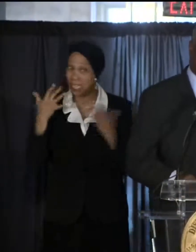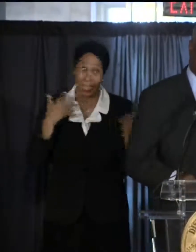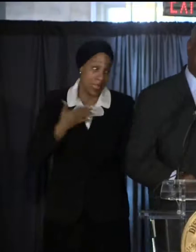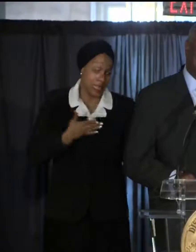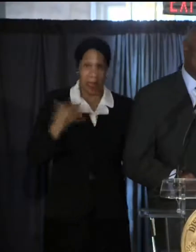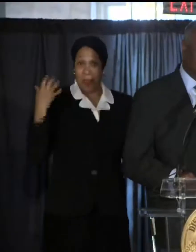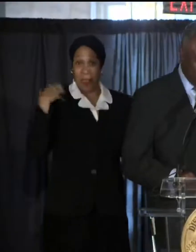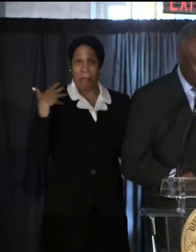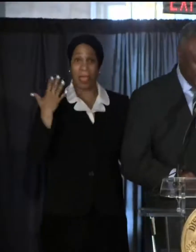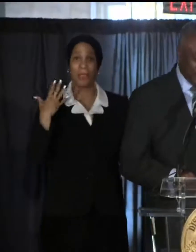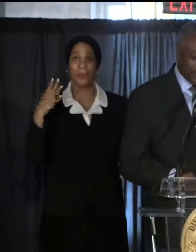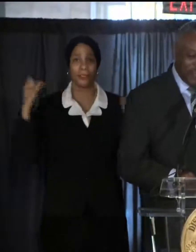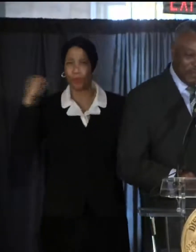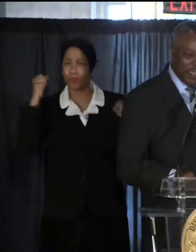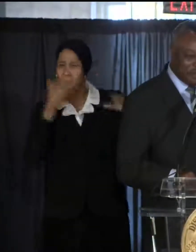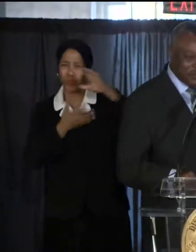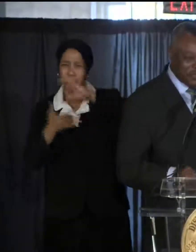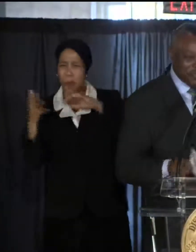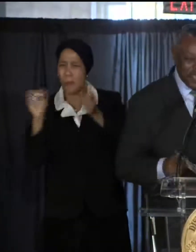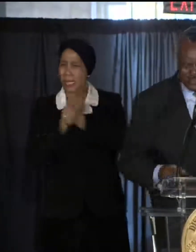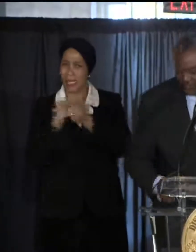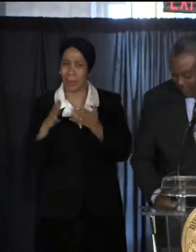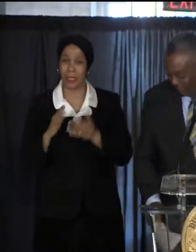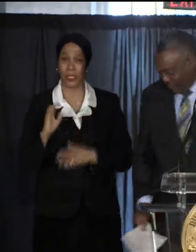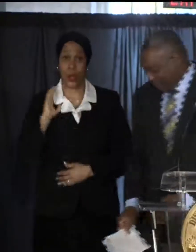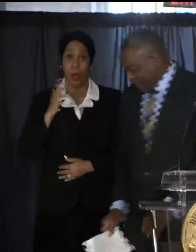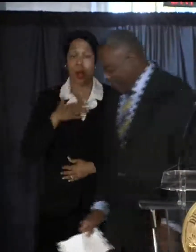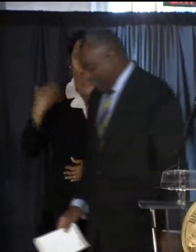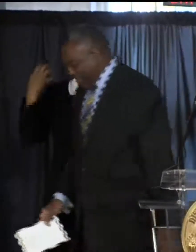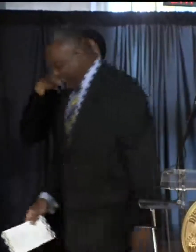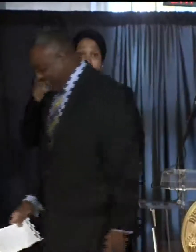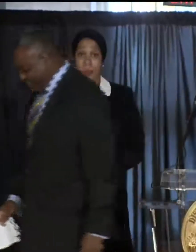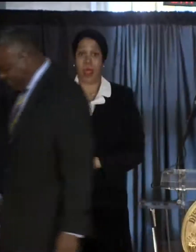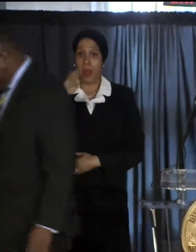OUT THERE WITH STORM DAMAGE. OUR MAYOR, MURIEL BOWSER.